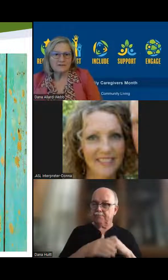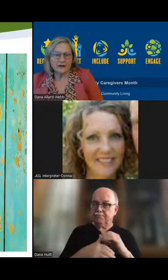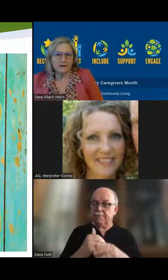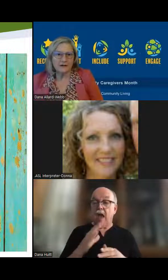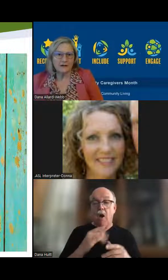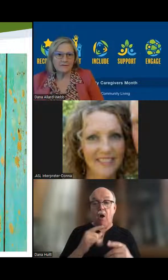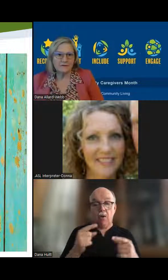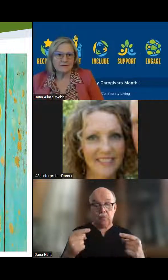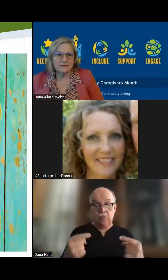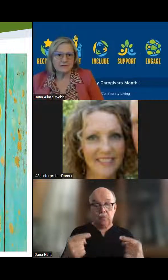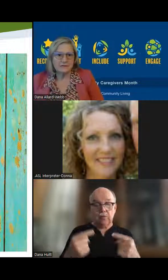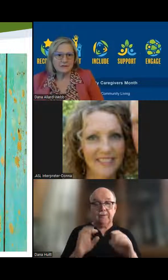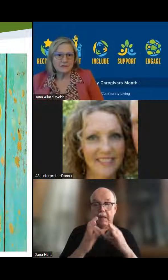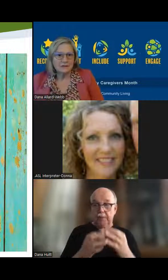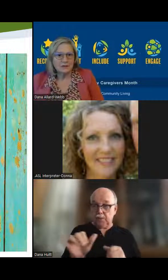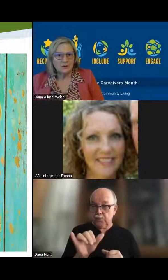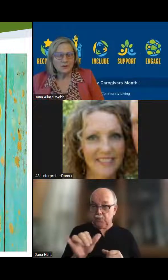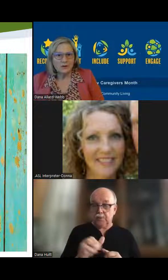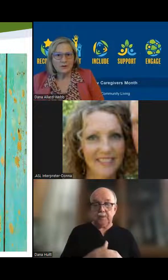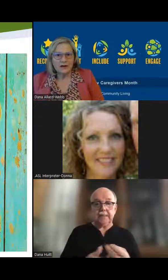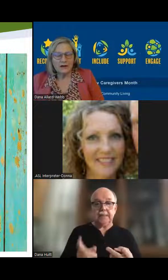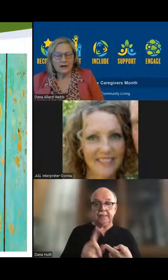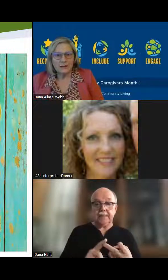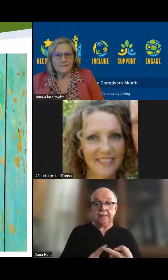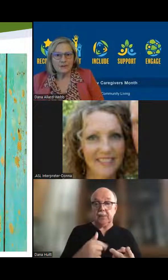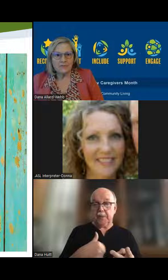your work life with, you know, well-being, taking